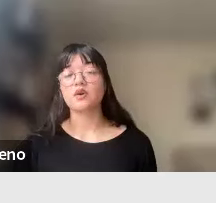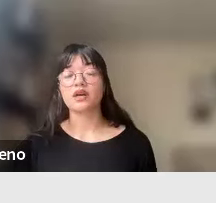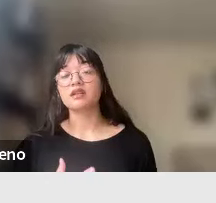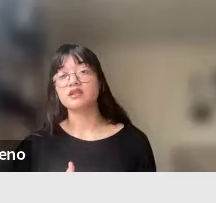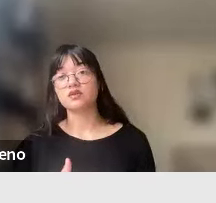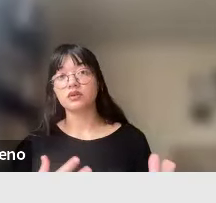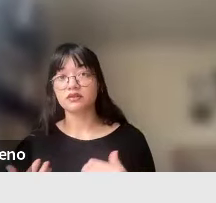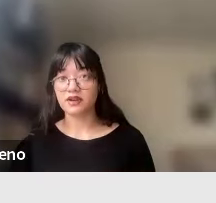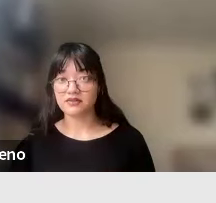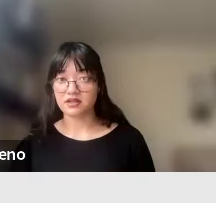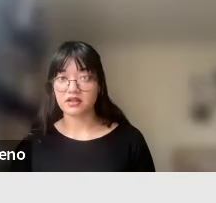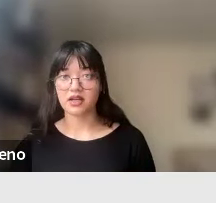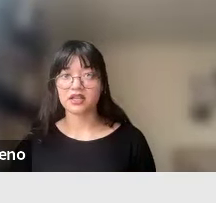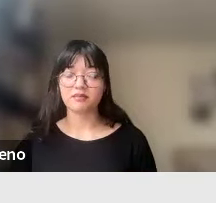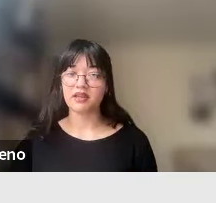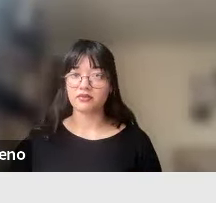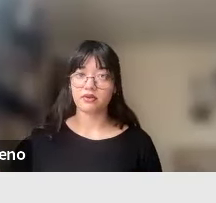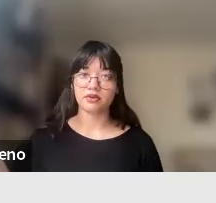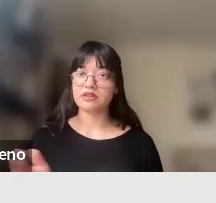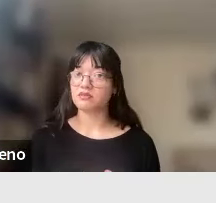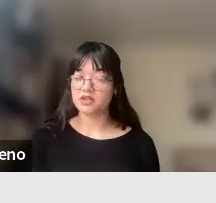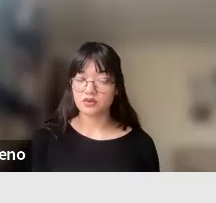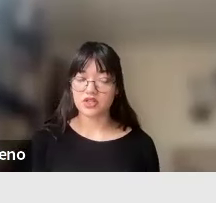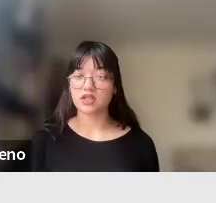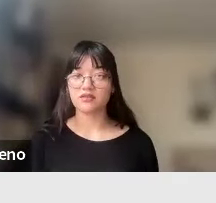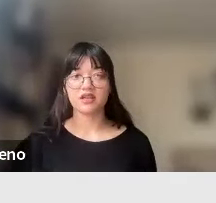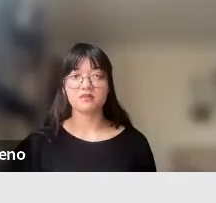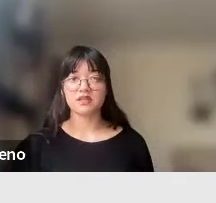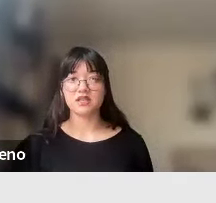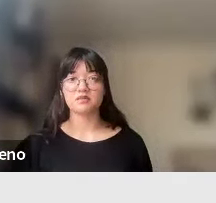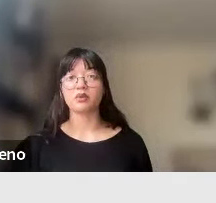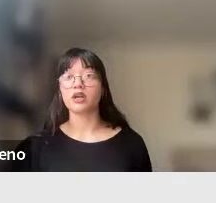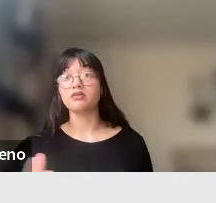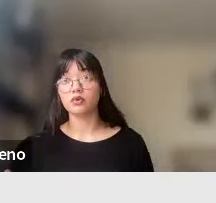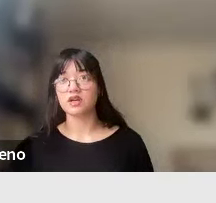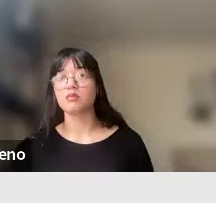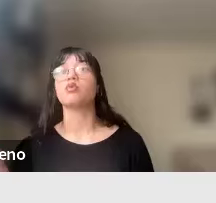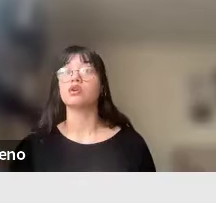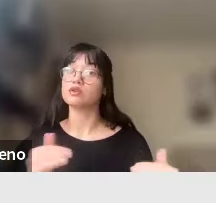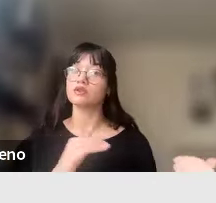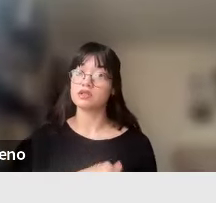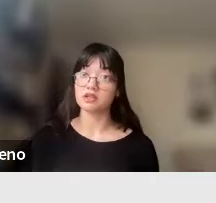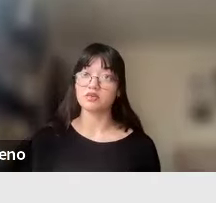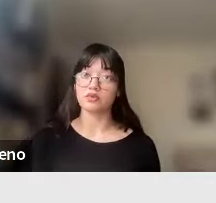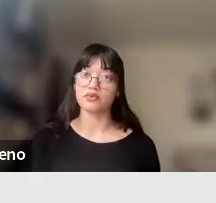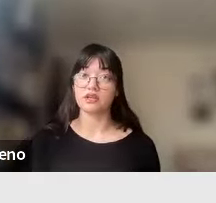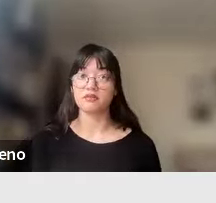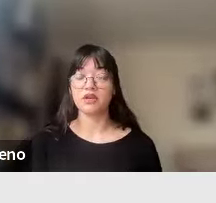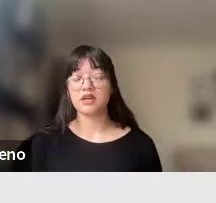and I attended school under FAFSA and I worked full full time while also attending full time.